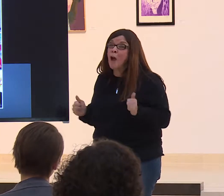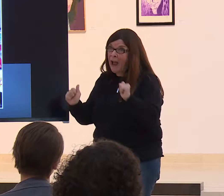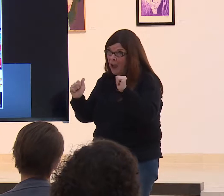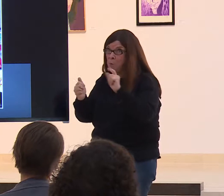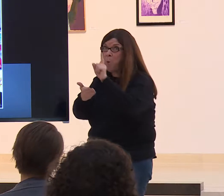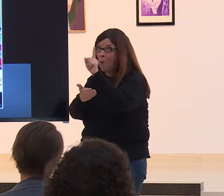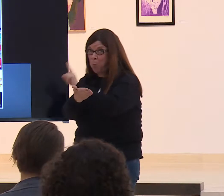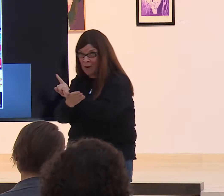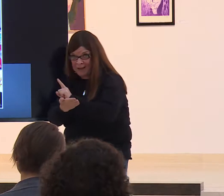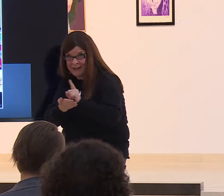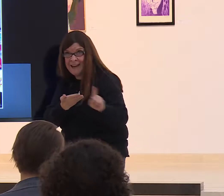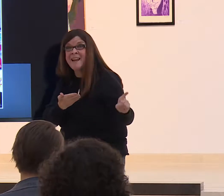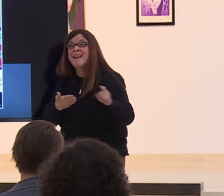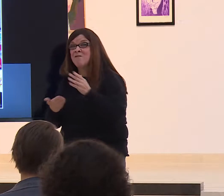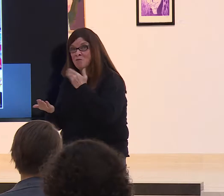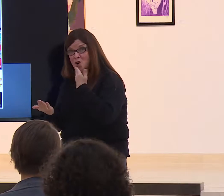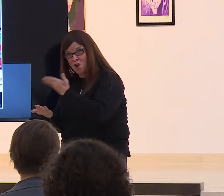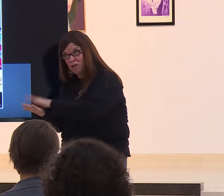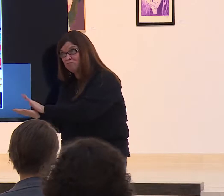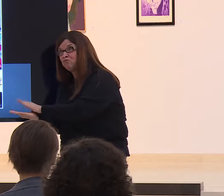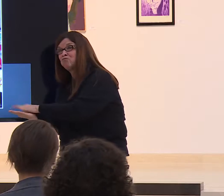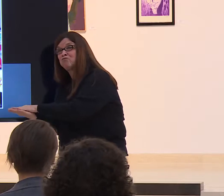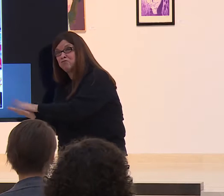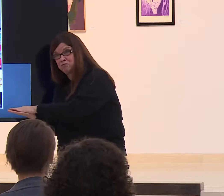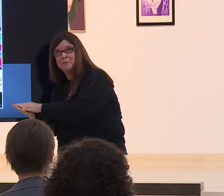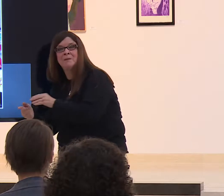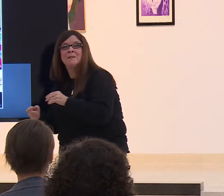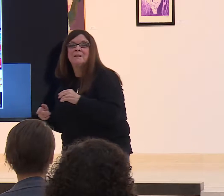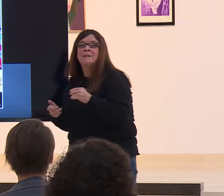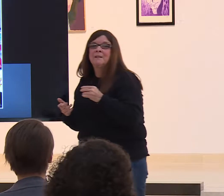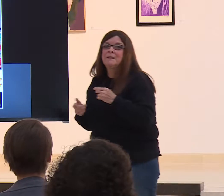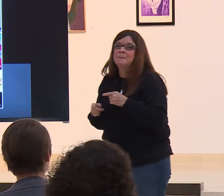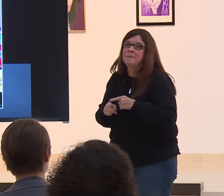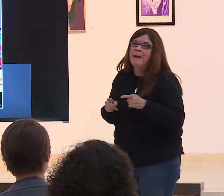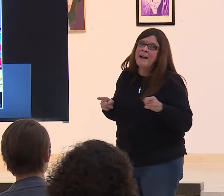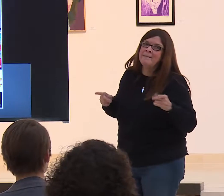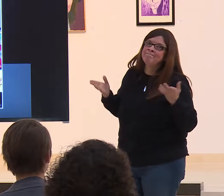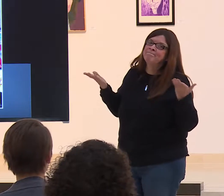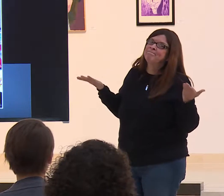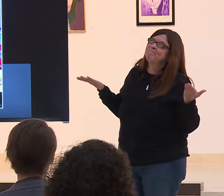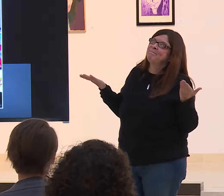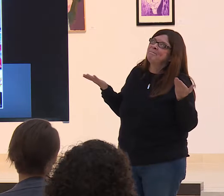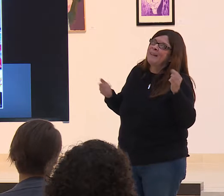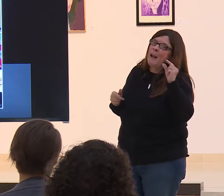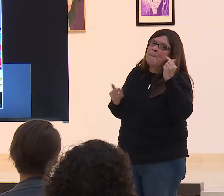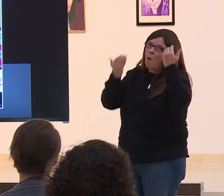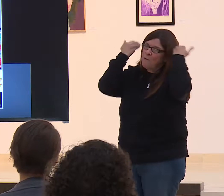Some people tried and made it through the first week. Bravo for them, but after that point,